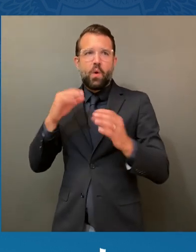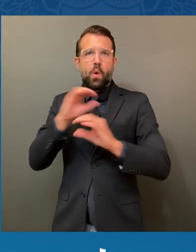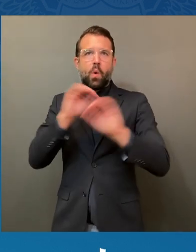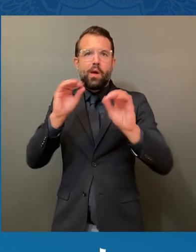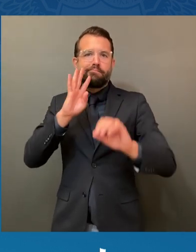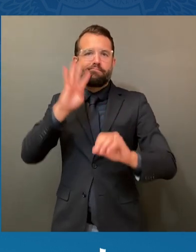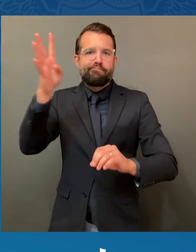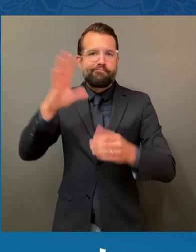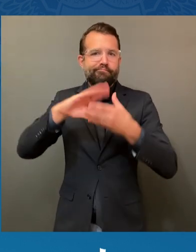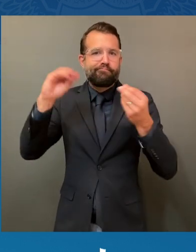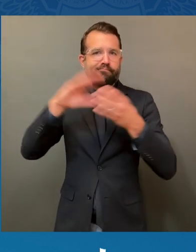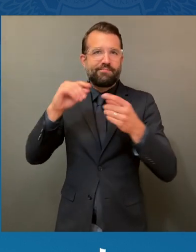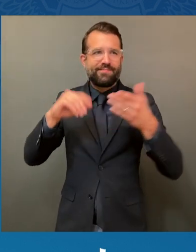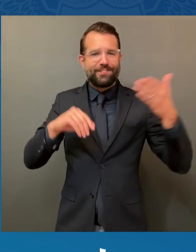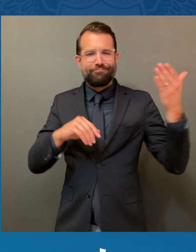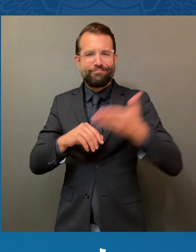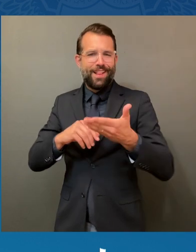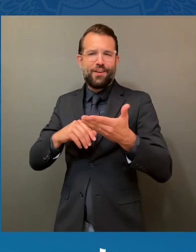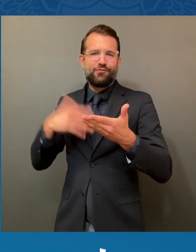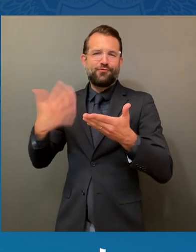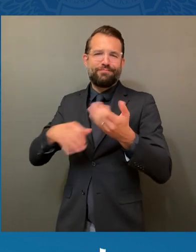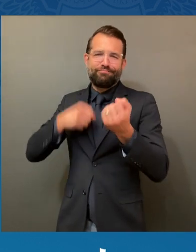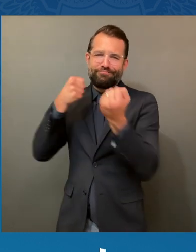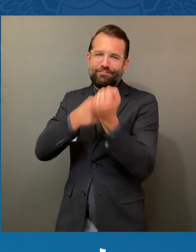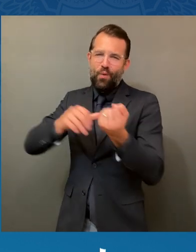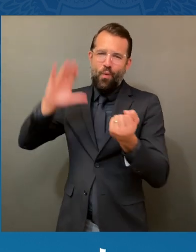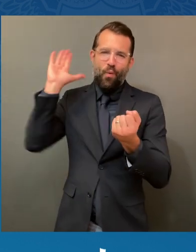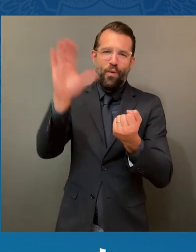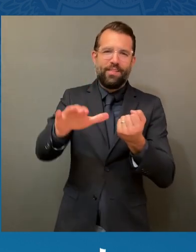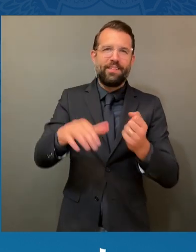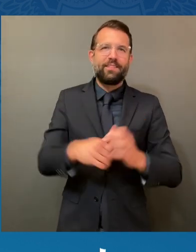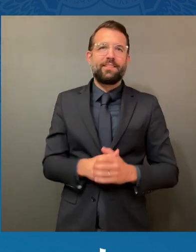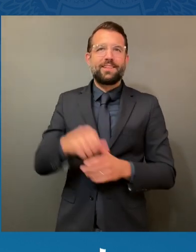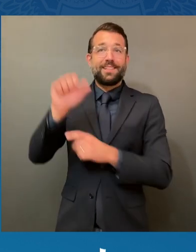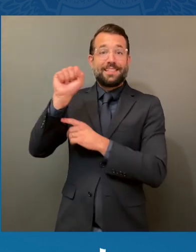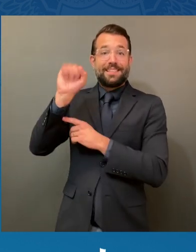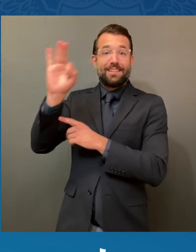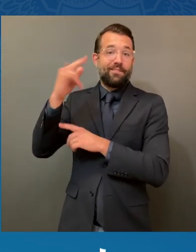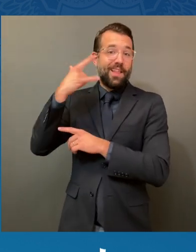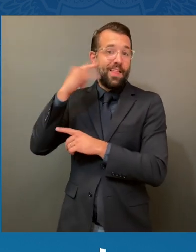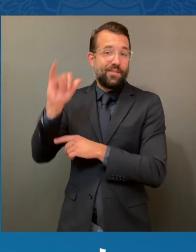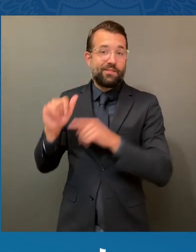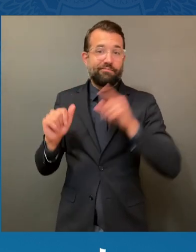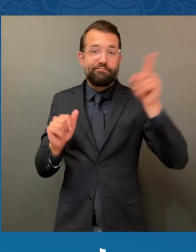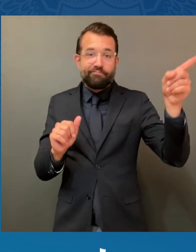she pursued justice that served the city and the community, and she protected the safety and dignity